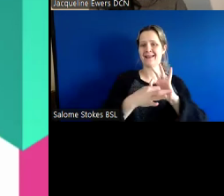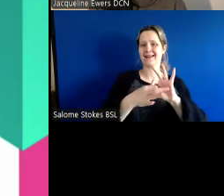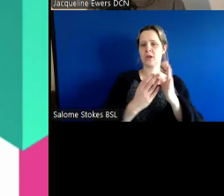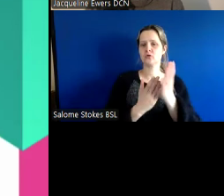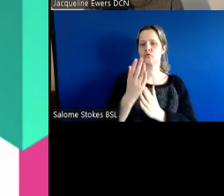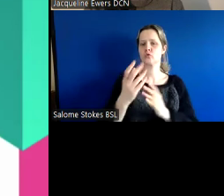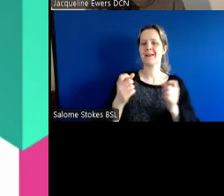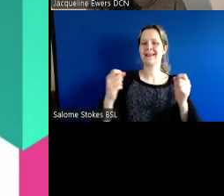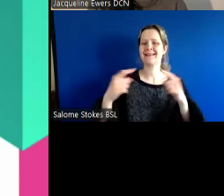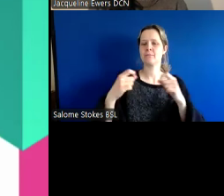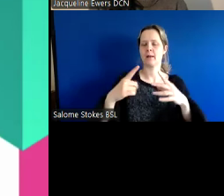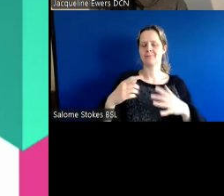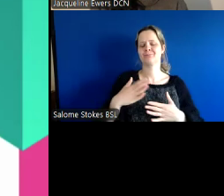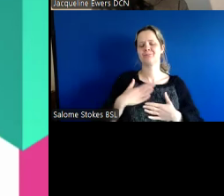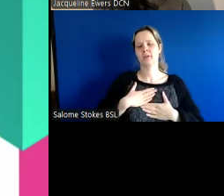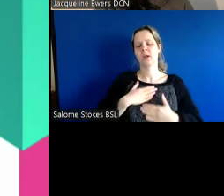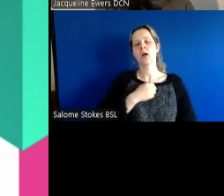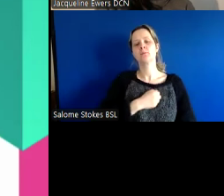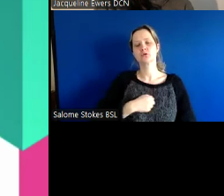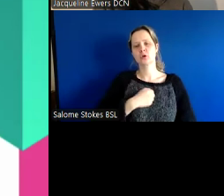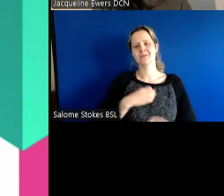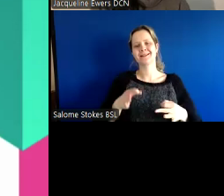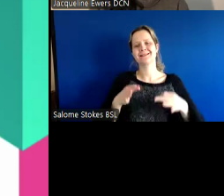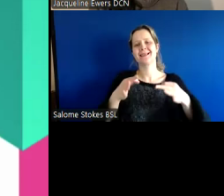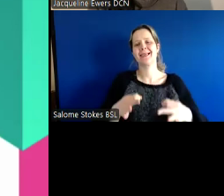Apologies for the slight delay in starting. We had a few technical hitches.